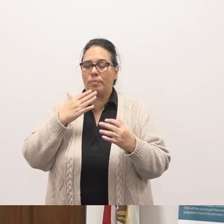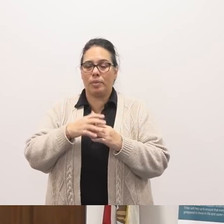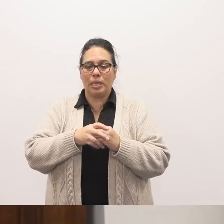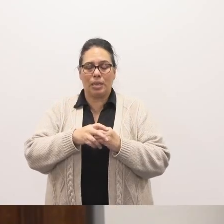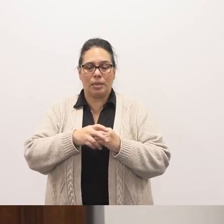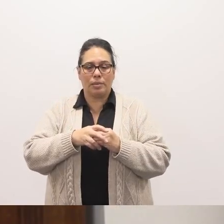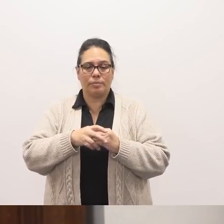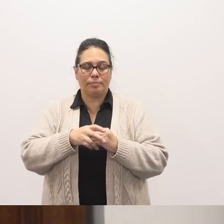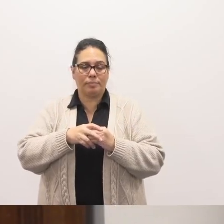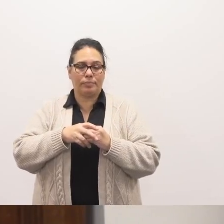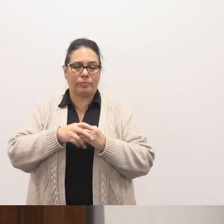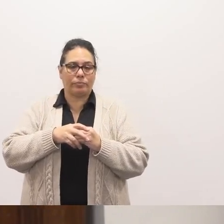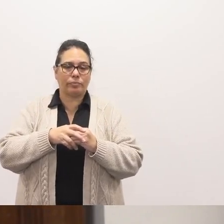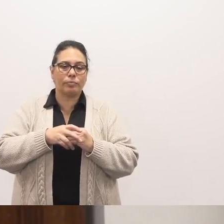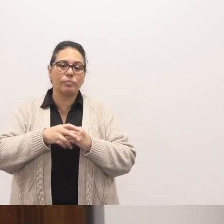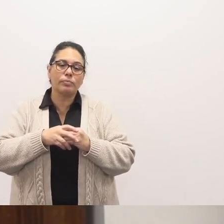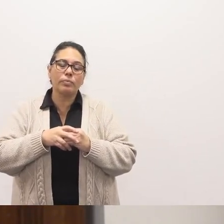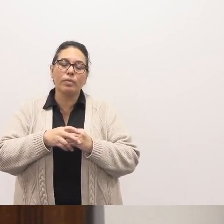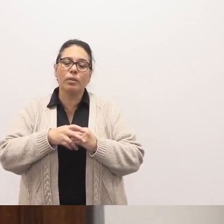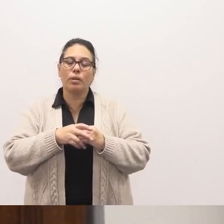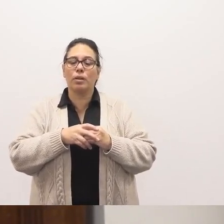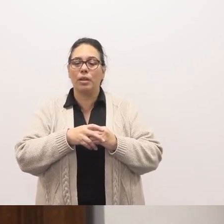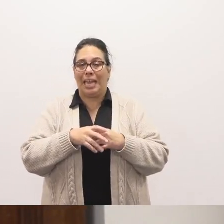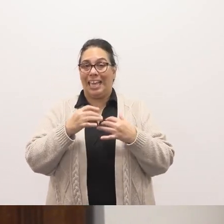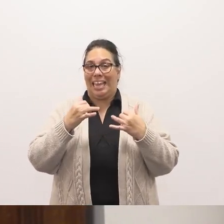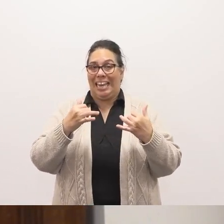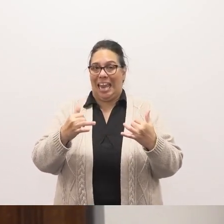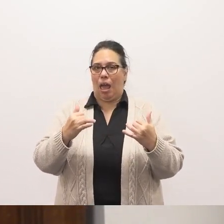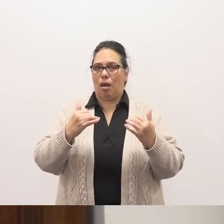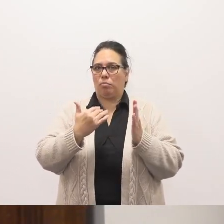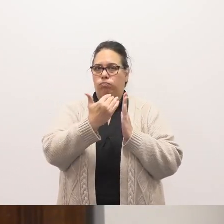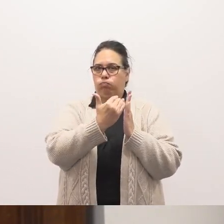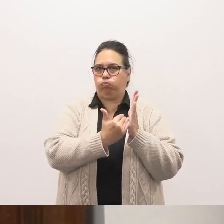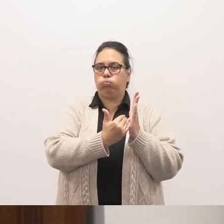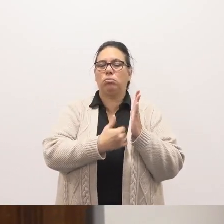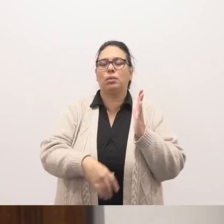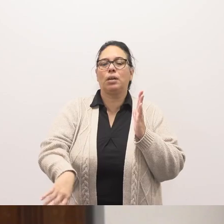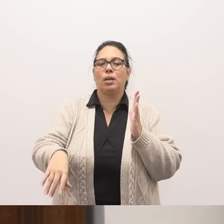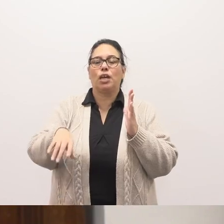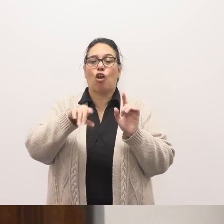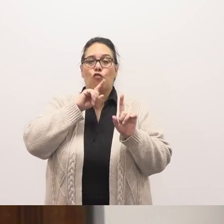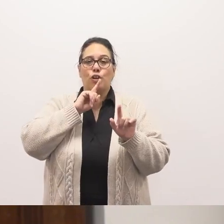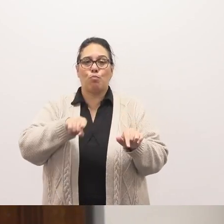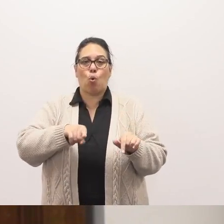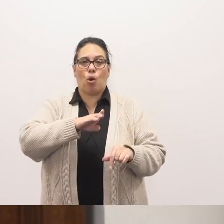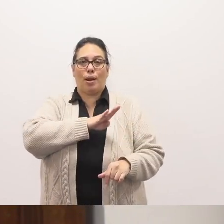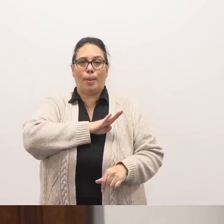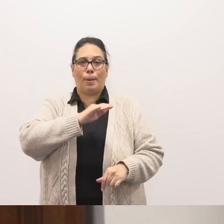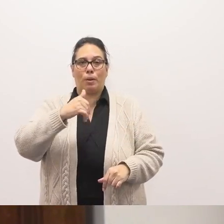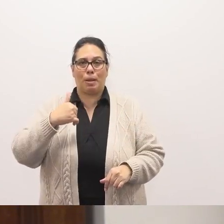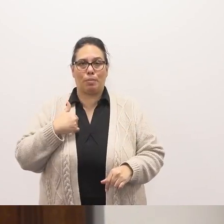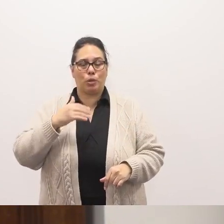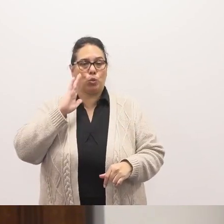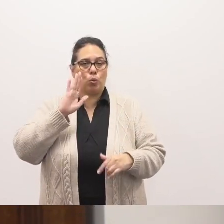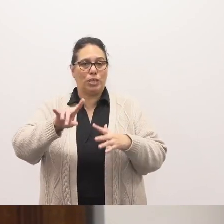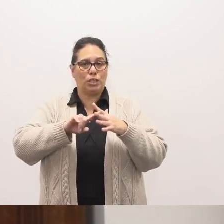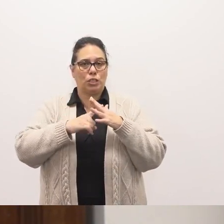And we are now at report of board members. So we will start with Alana.